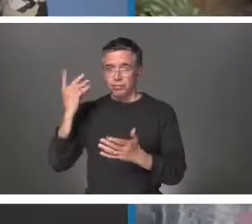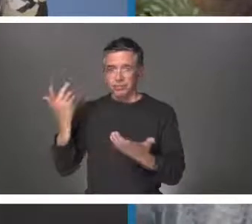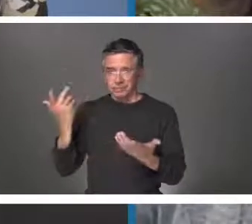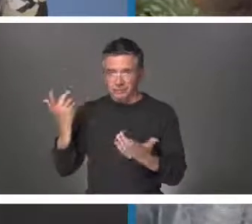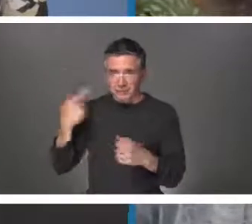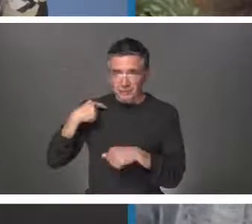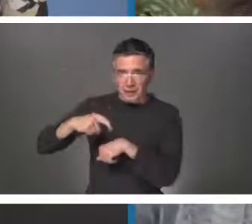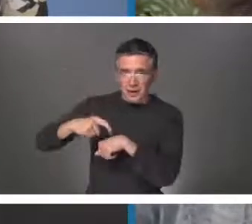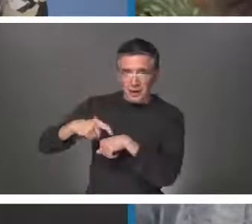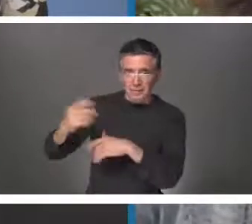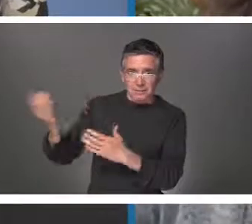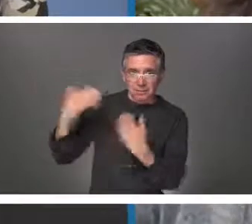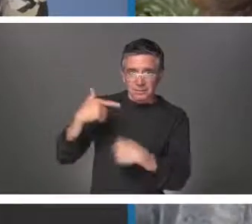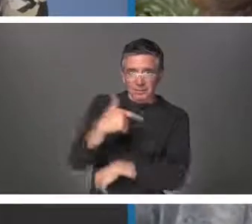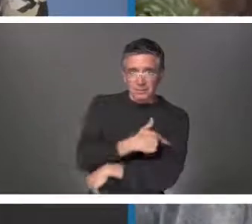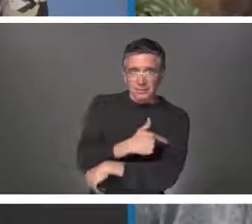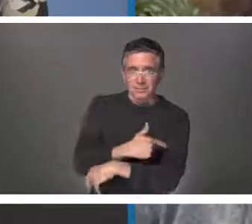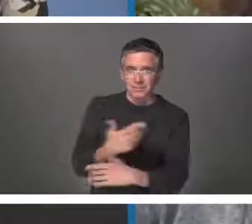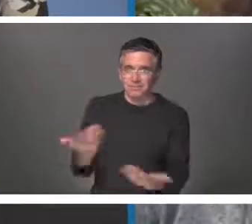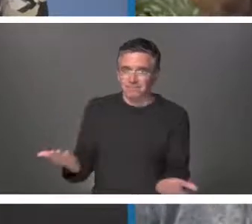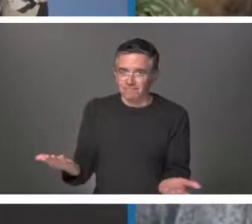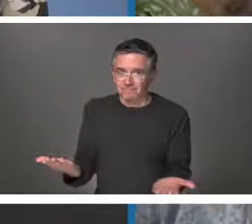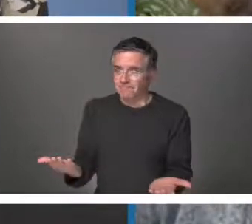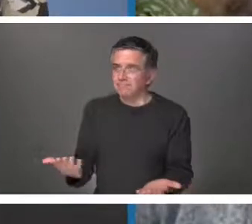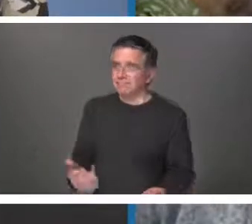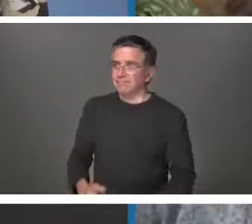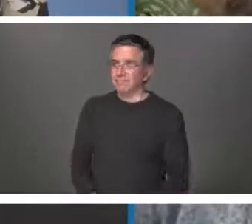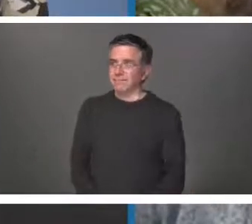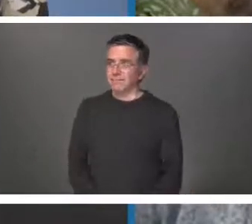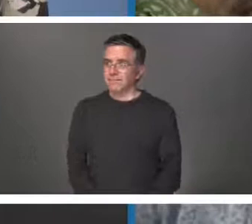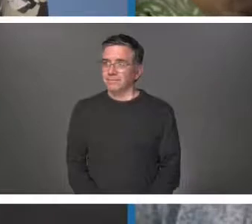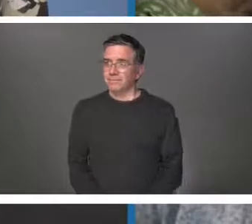we have to be thinking outside the norm of how we typically do things.